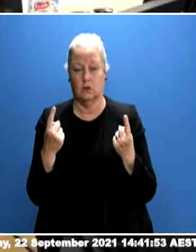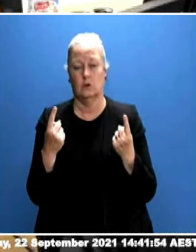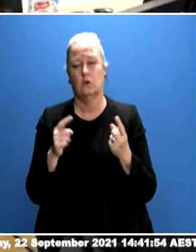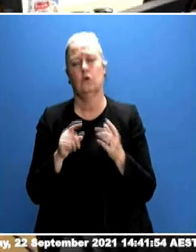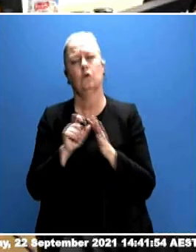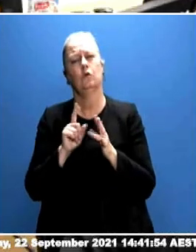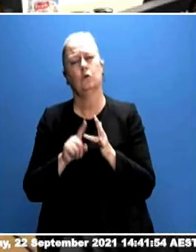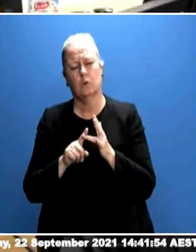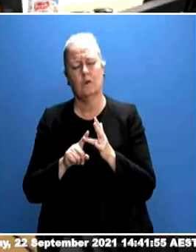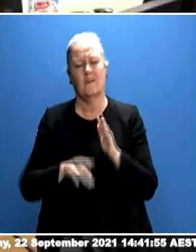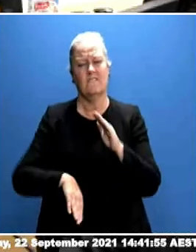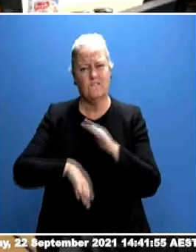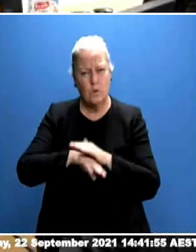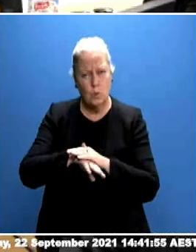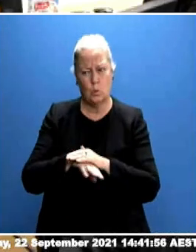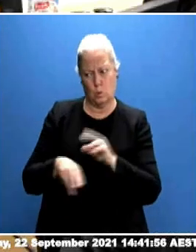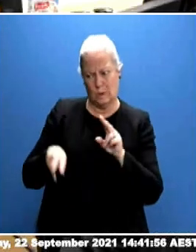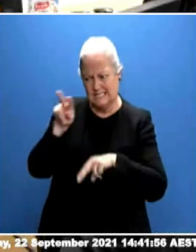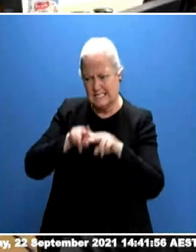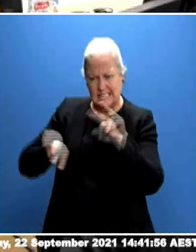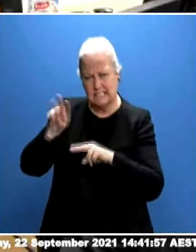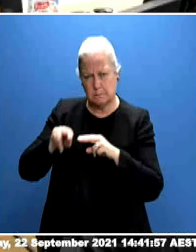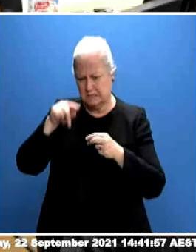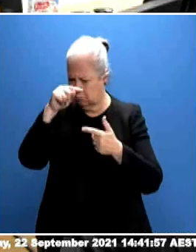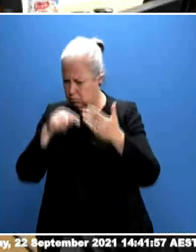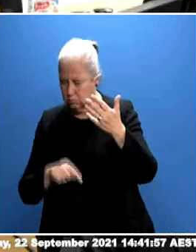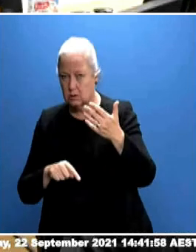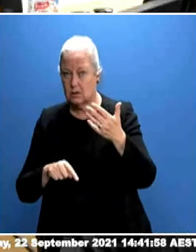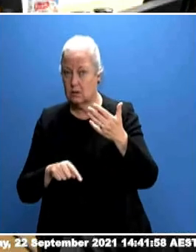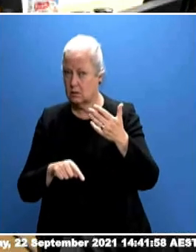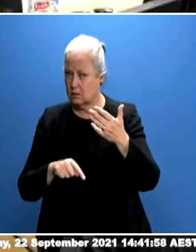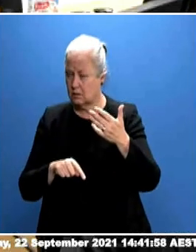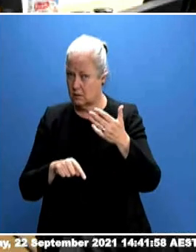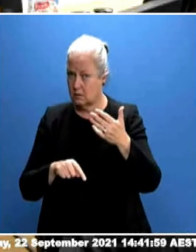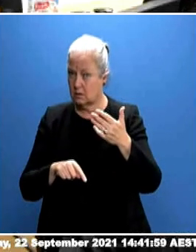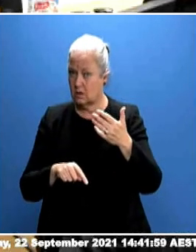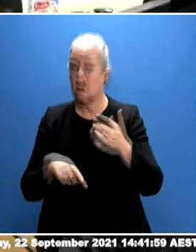multidisciplinary assessment, is it not the case that given the criteria for entry